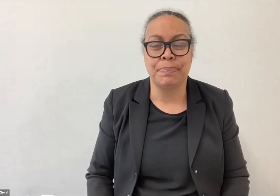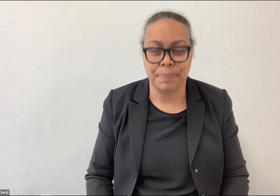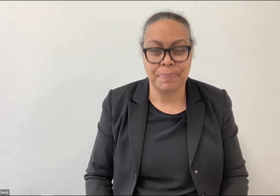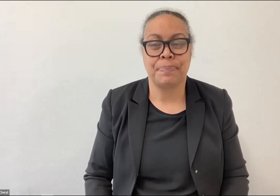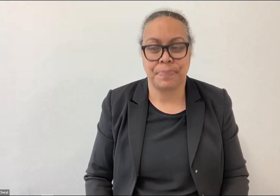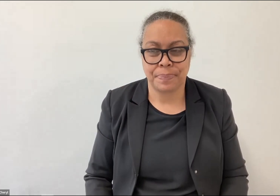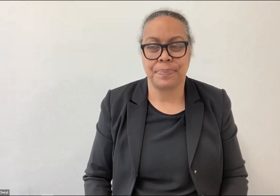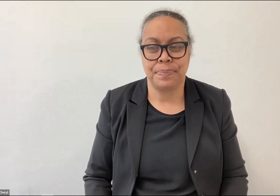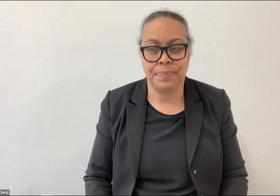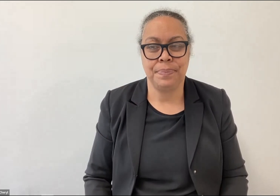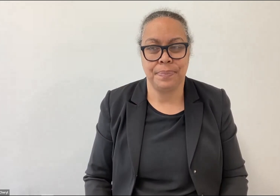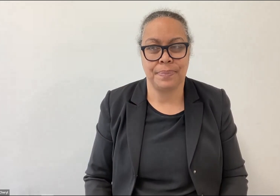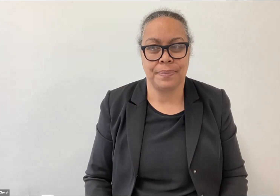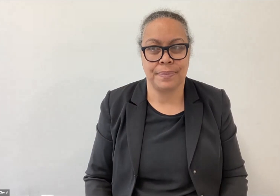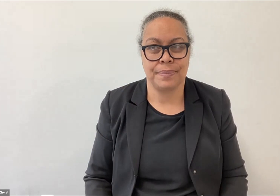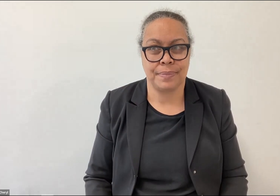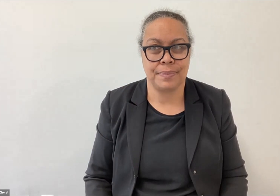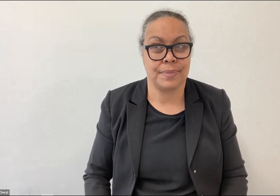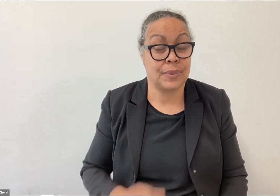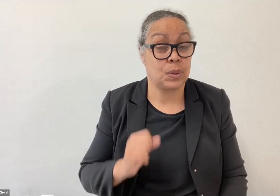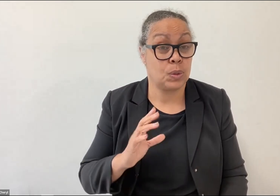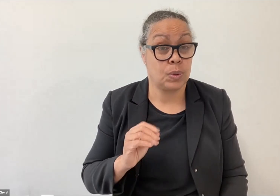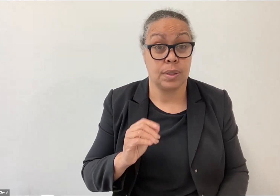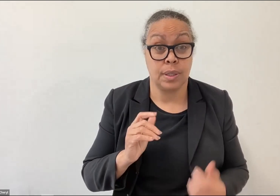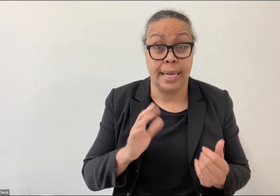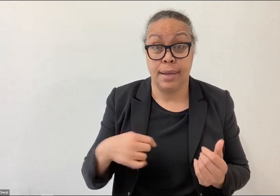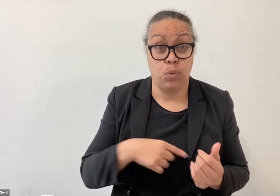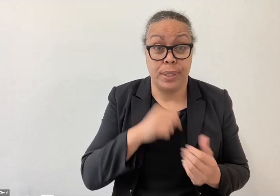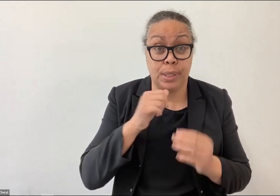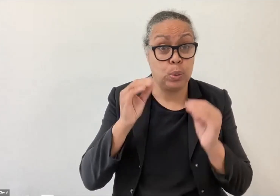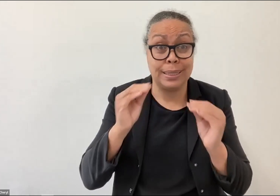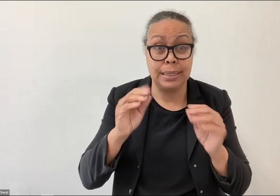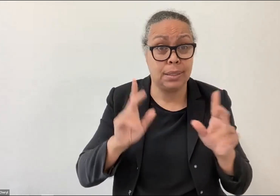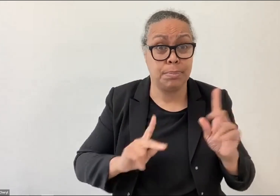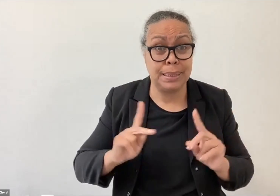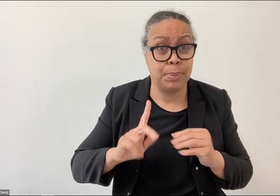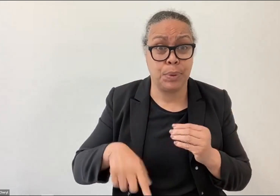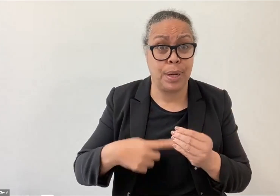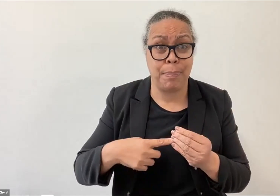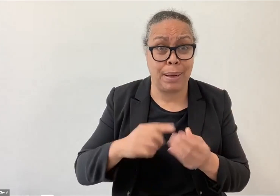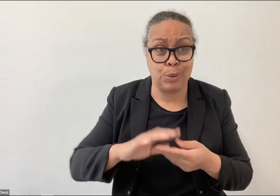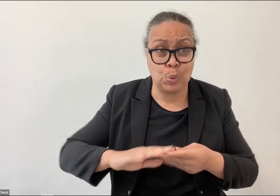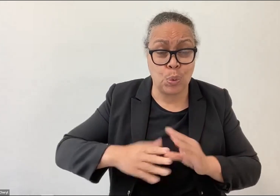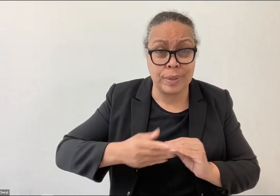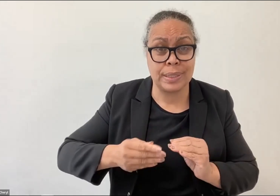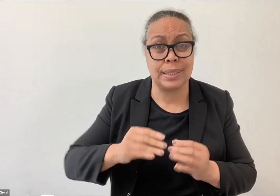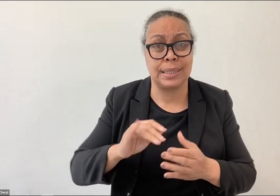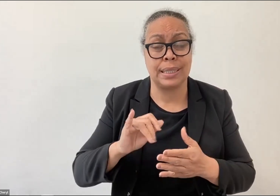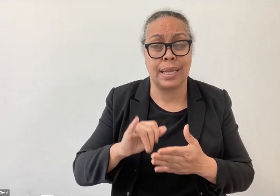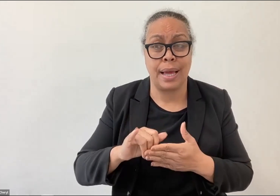So you know, if we don't teach people about the stories that go behind.